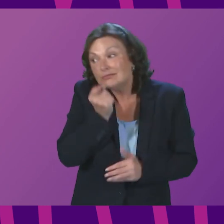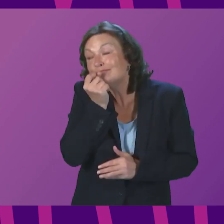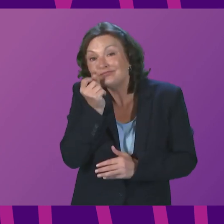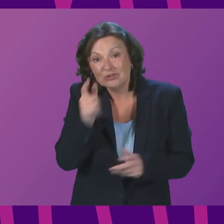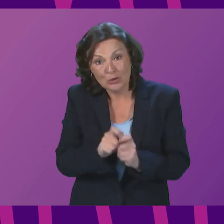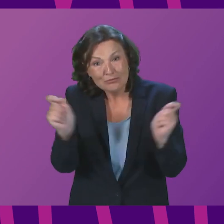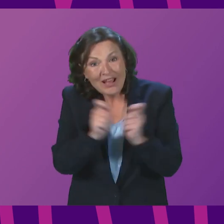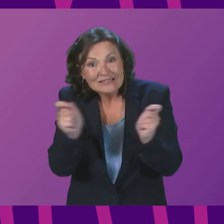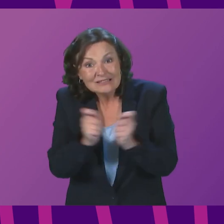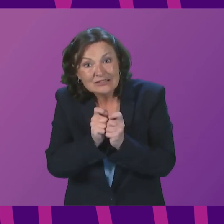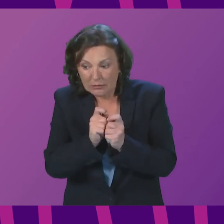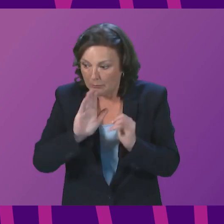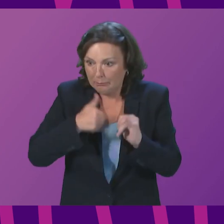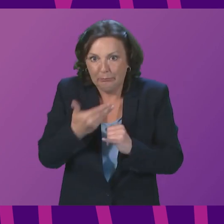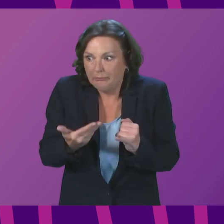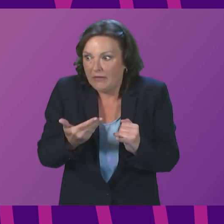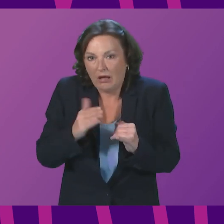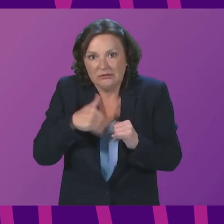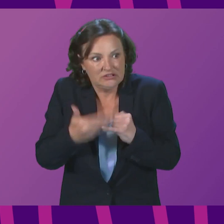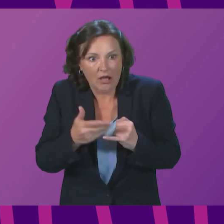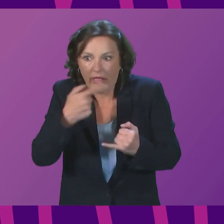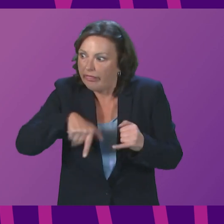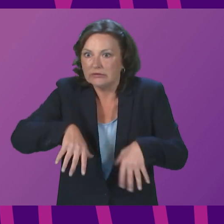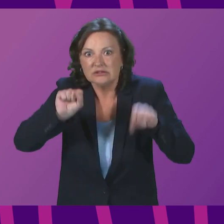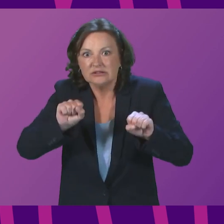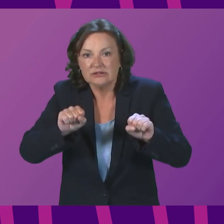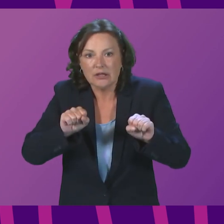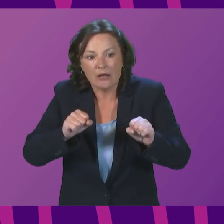action—an all-too-familiar story when it comes to the SNP.